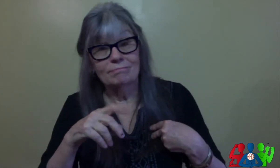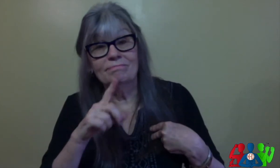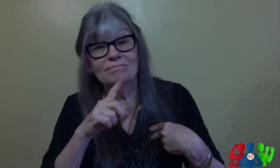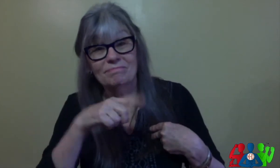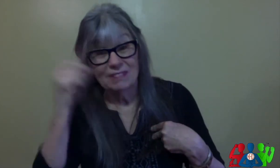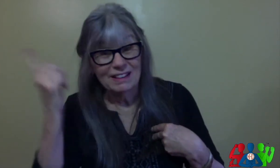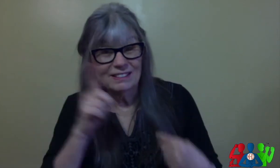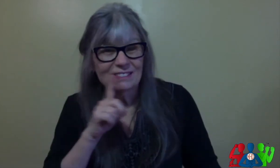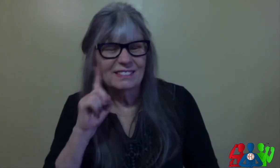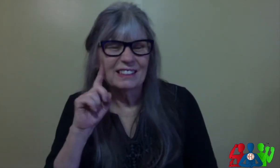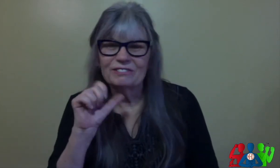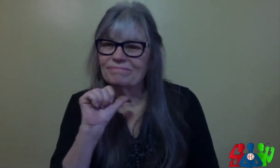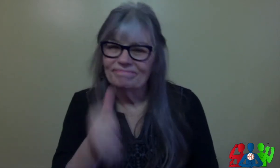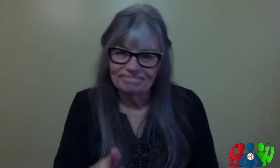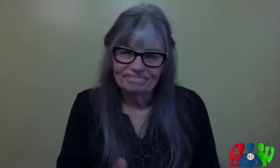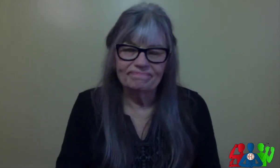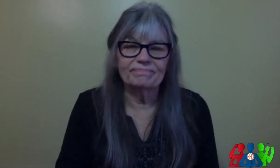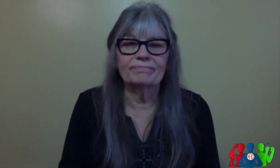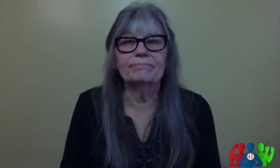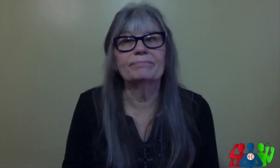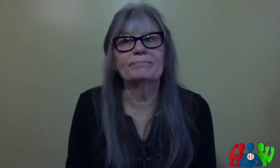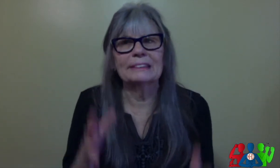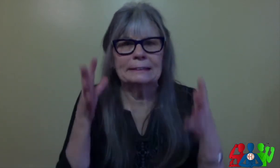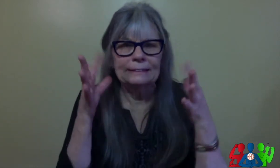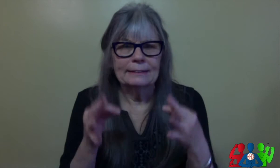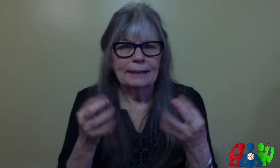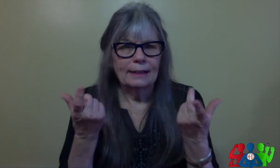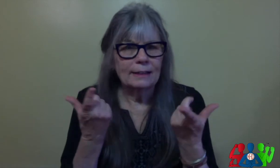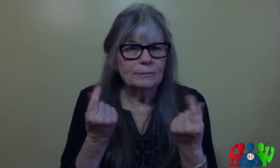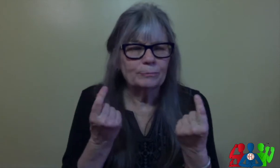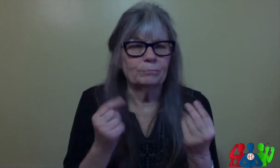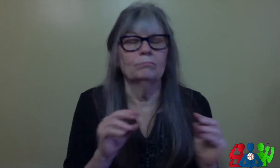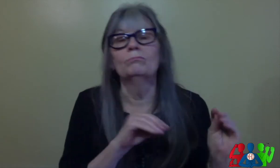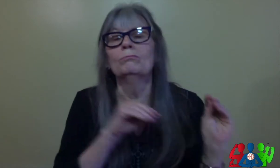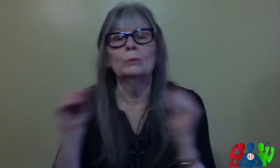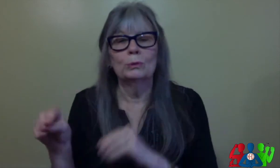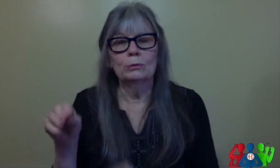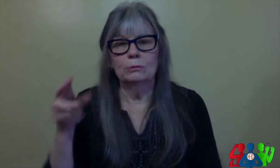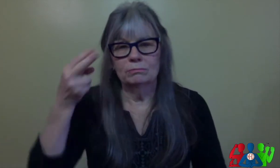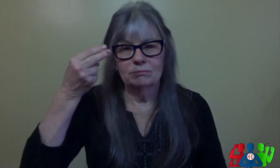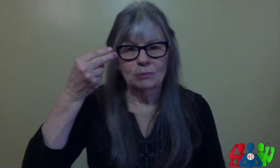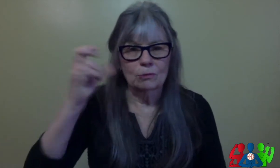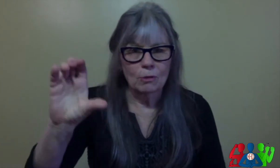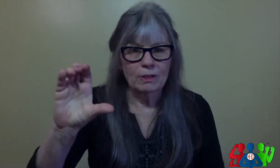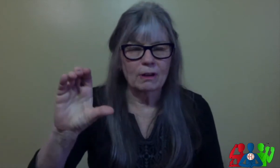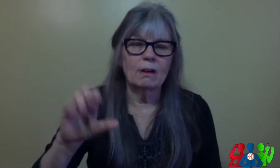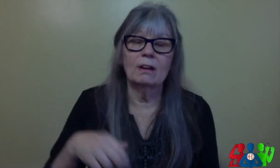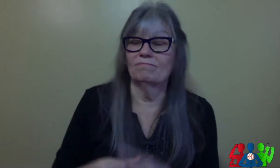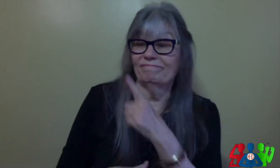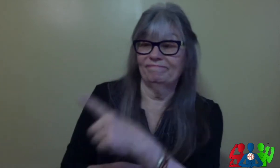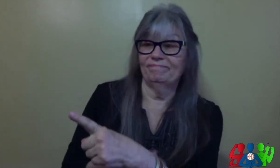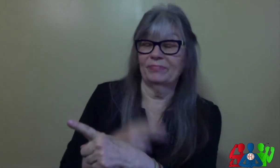that time in the 1890s, Gallaudet was not accepting black students. She decided then